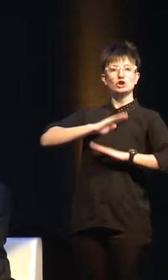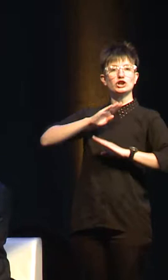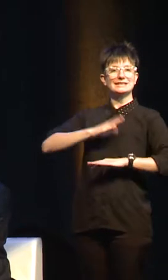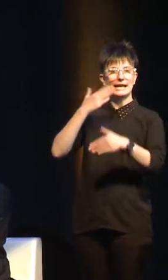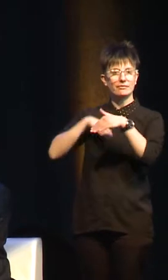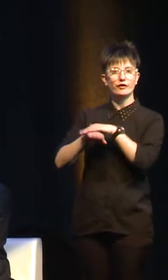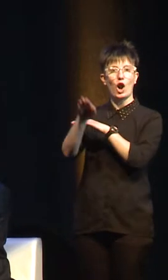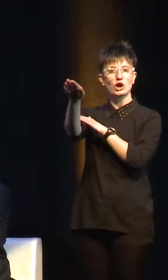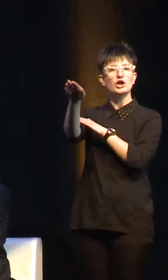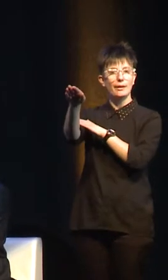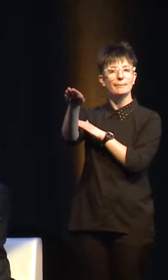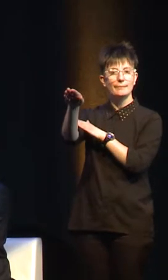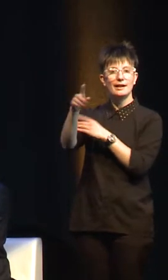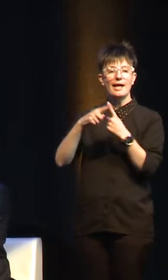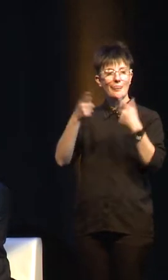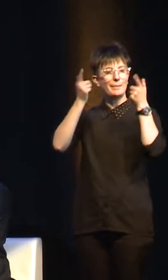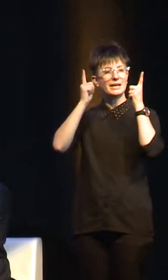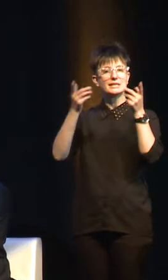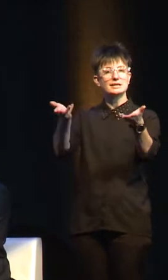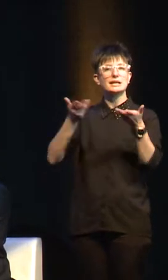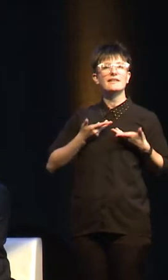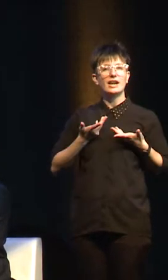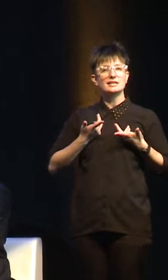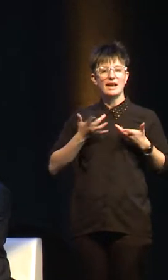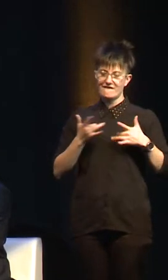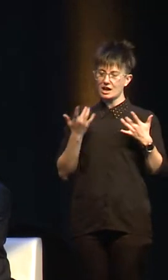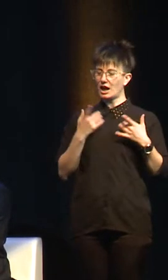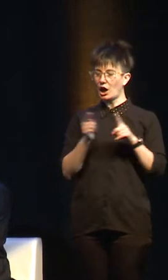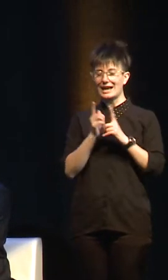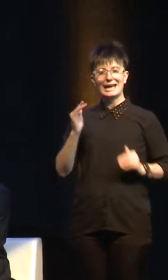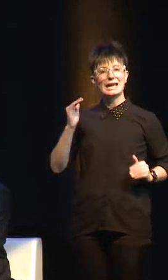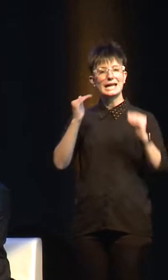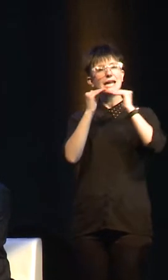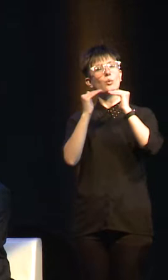narrative there as it gives us a sense of a level playing field. So as well as certainty,